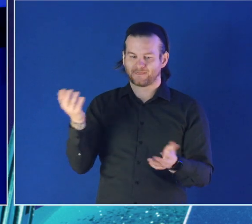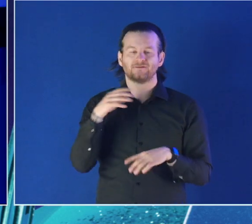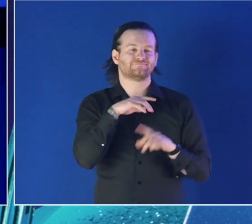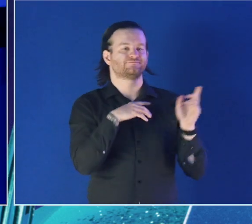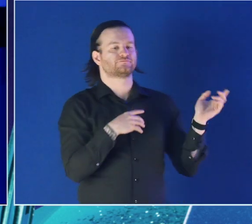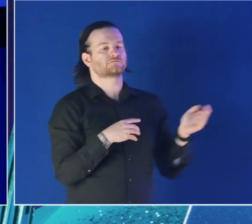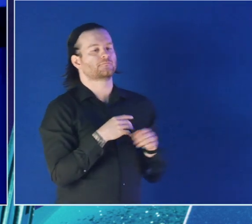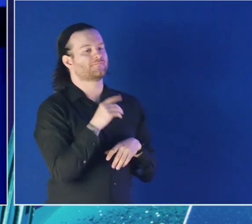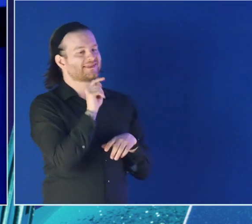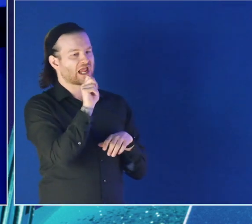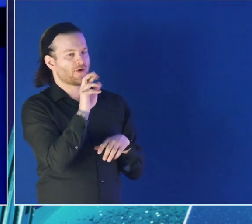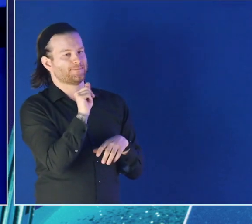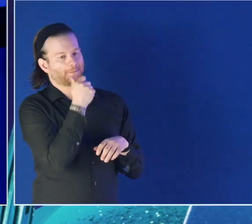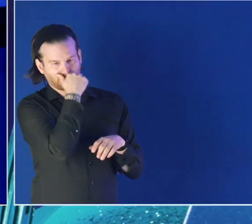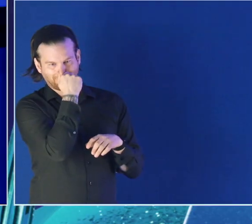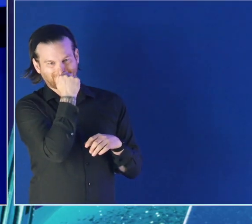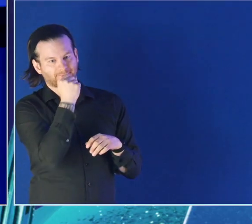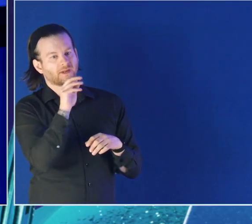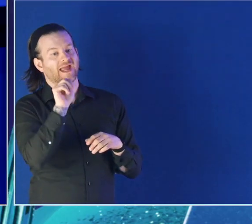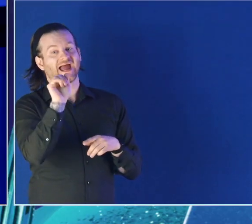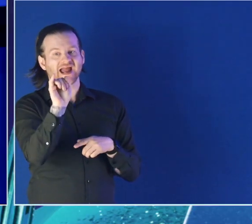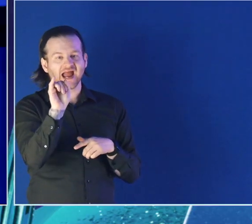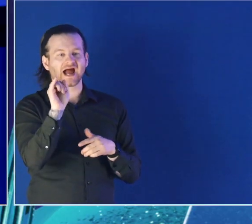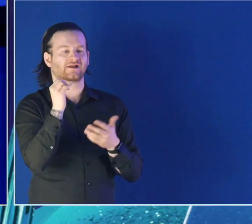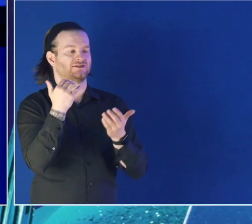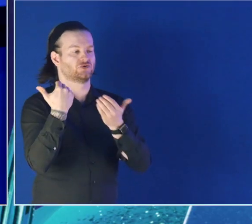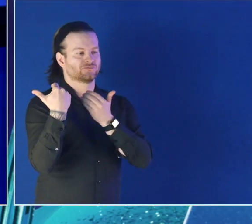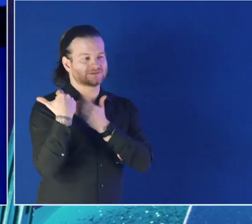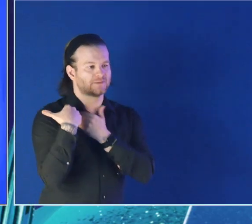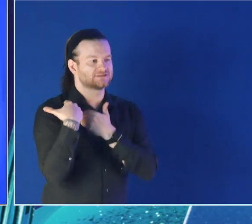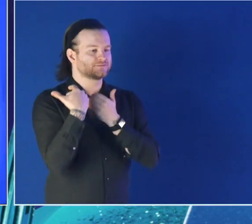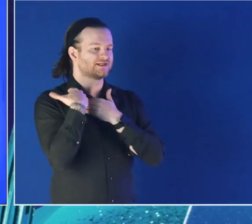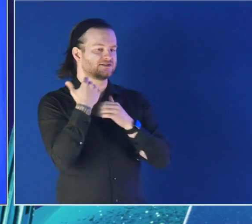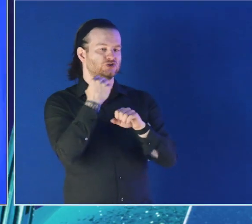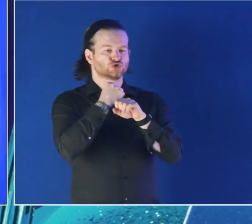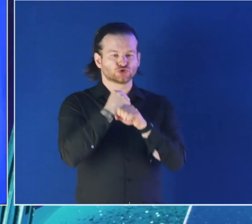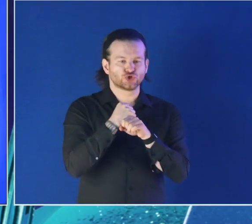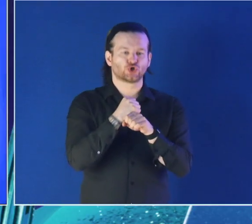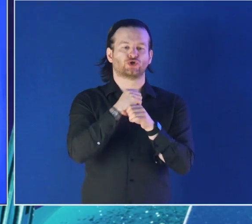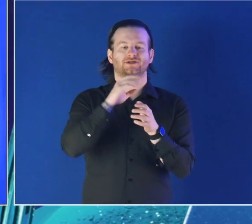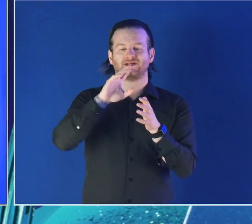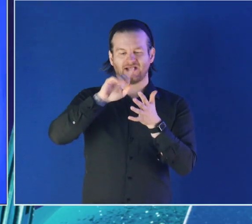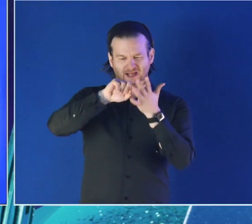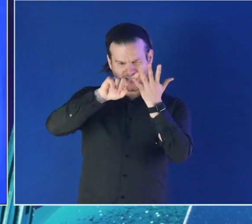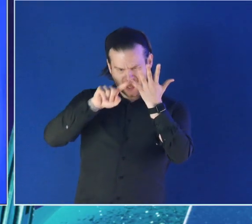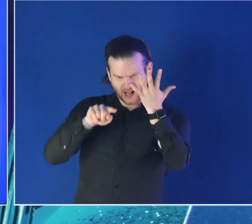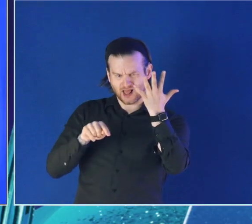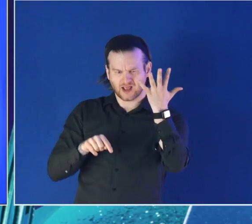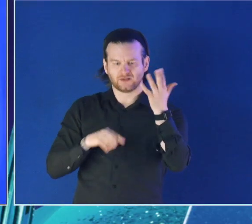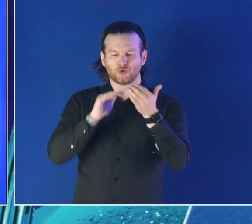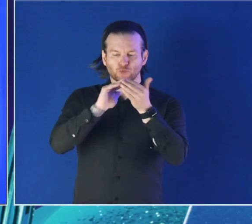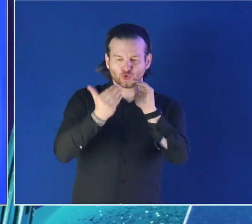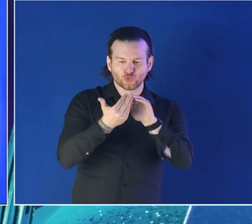All of our partnerships, all of our developers, everybody that does this takes it, our community, and makes sure that we do it responsibly.